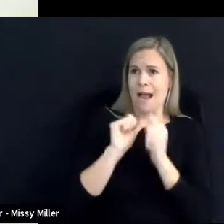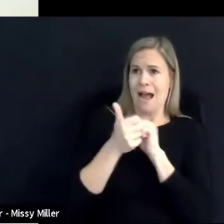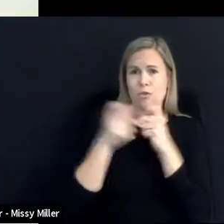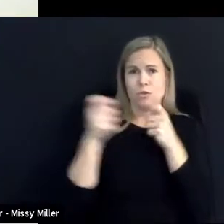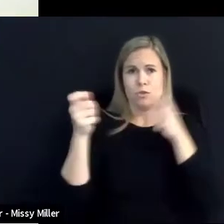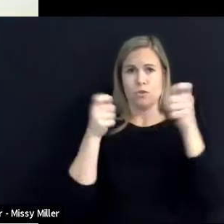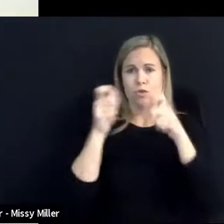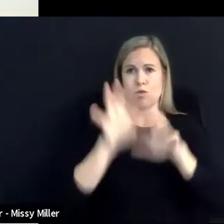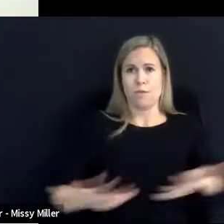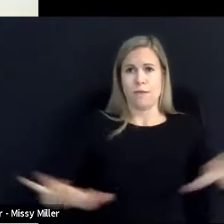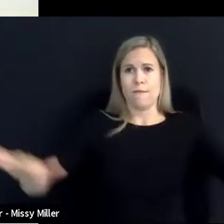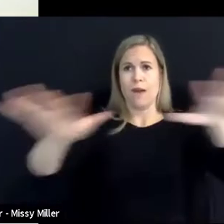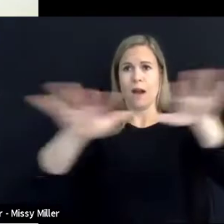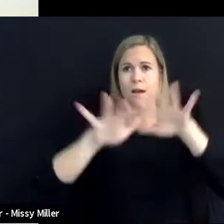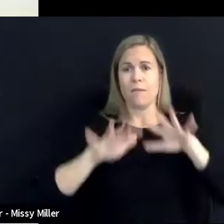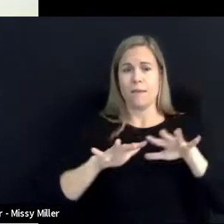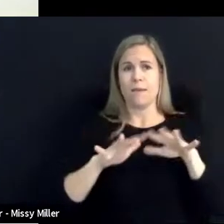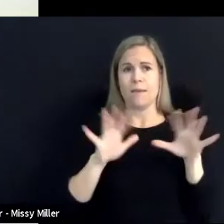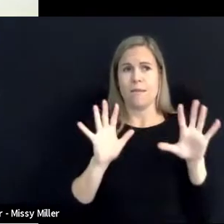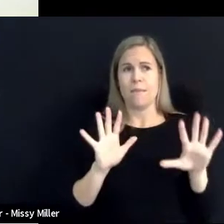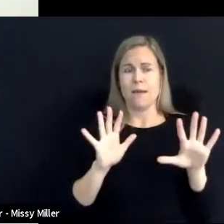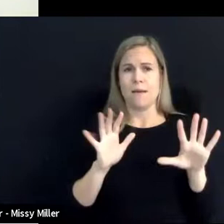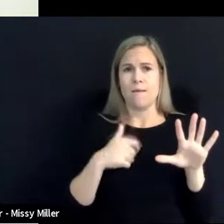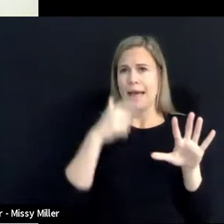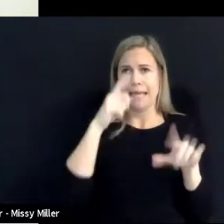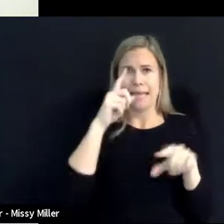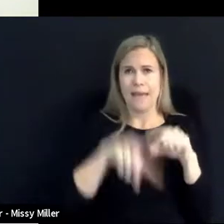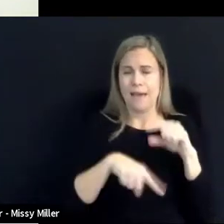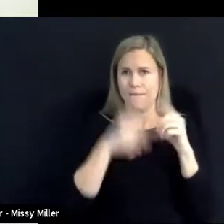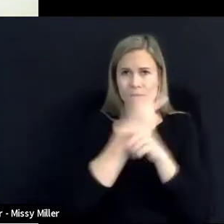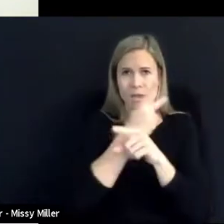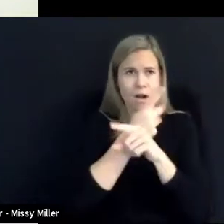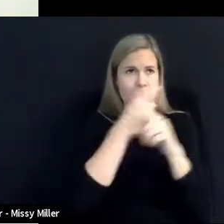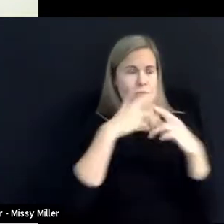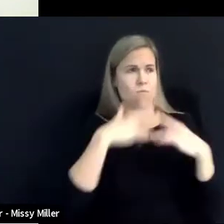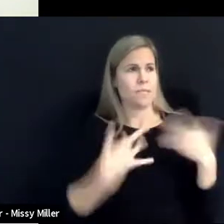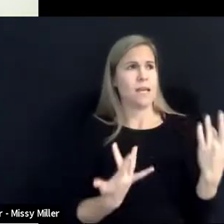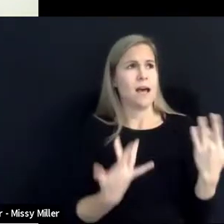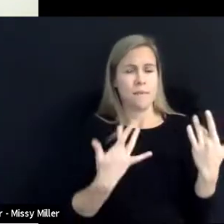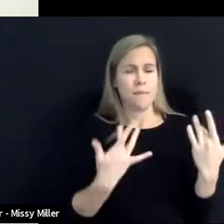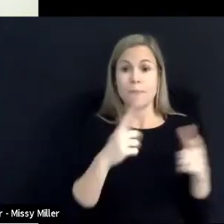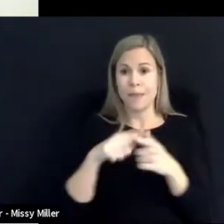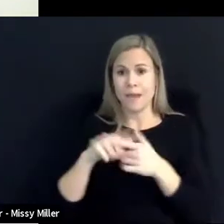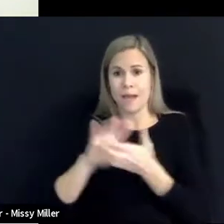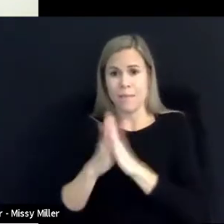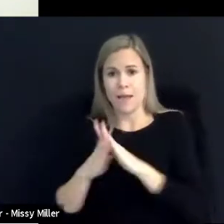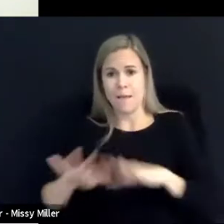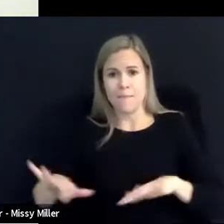And because if I can't figure out what's going on, I get anxious. And the best way to control my anxiety is